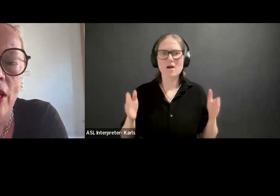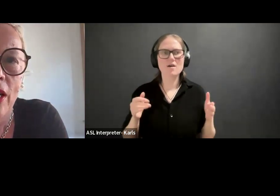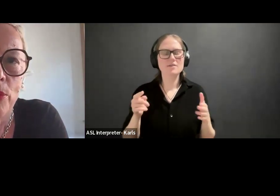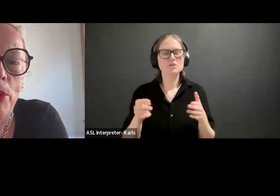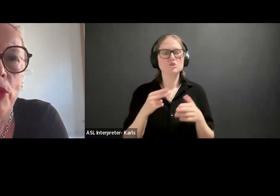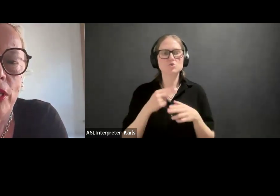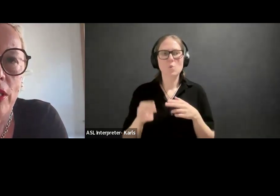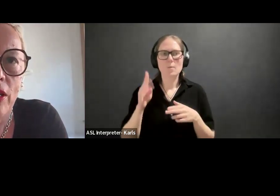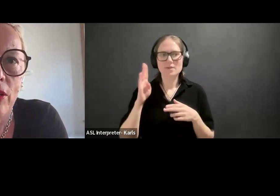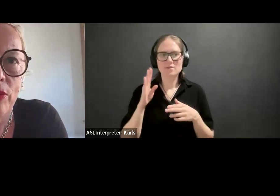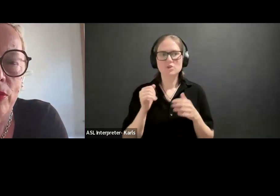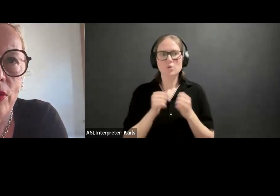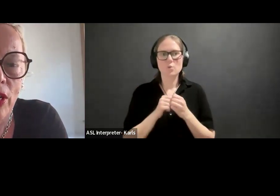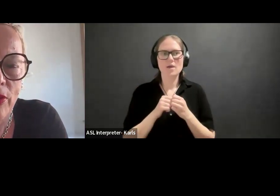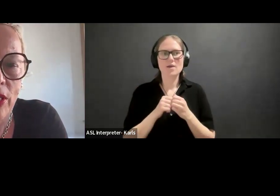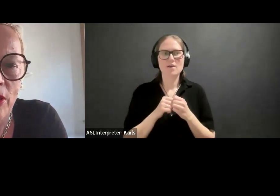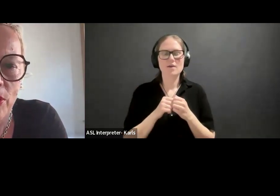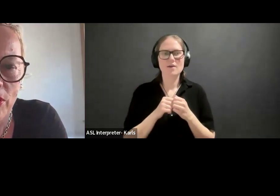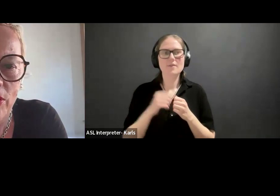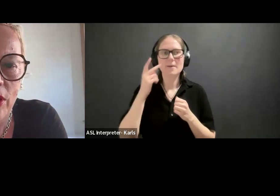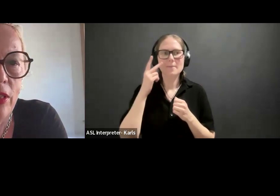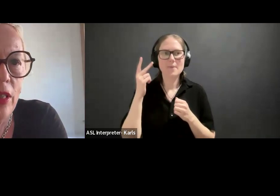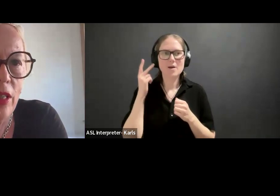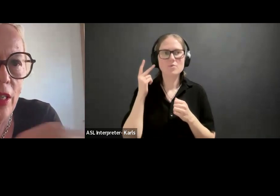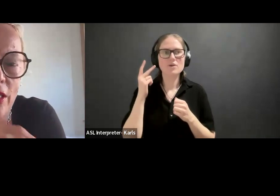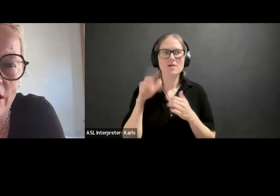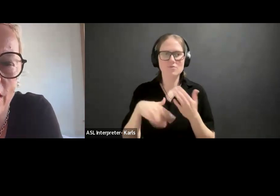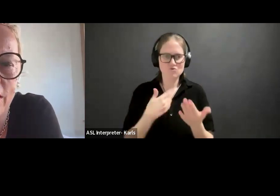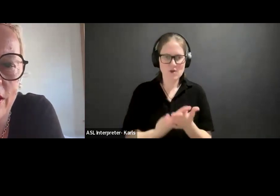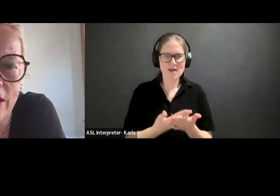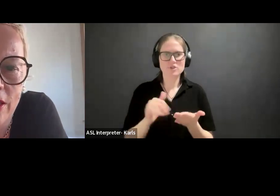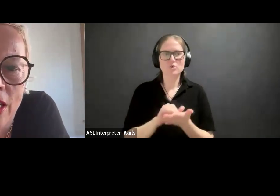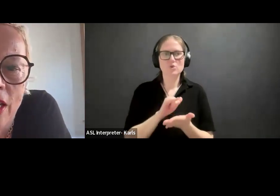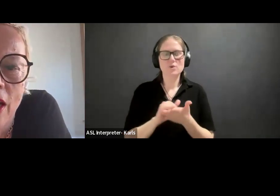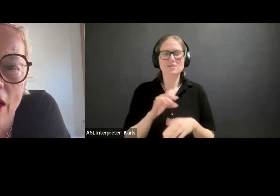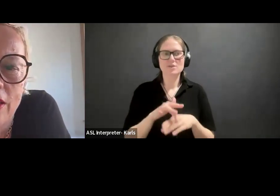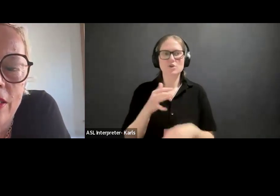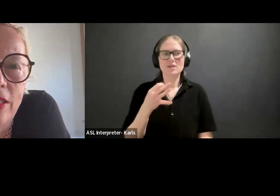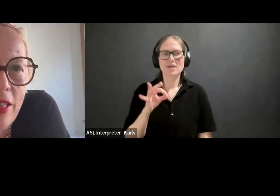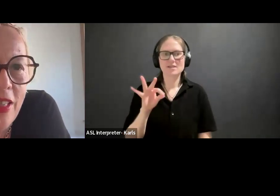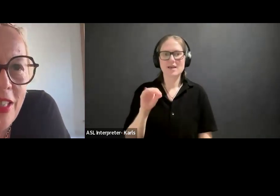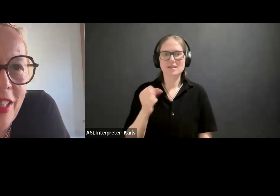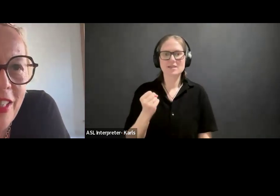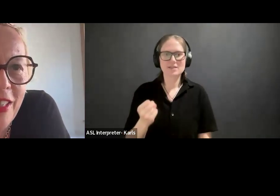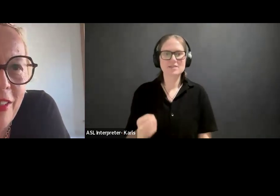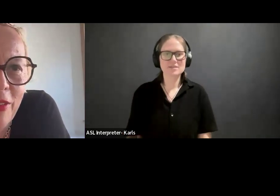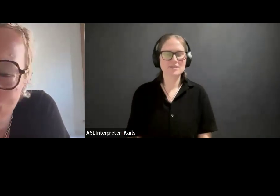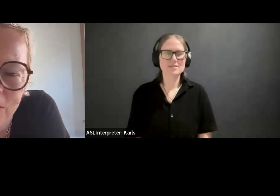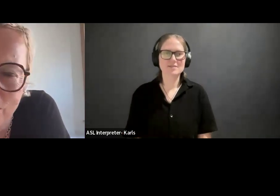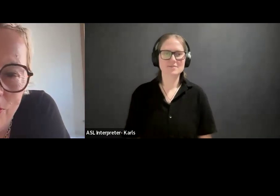A memory of arriving in New York in the early 1990s. And attending… it's…